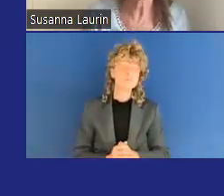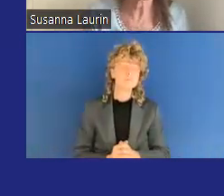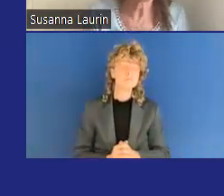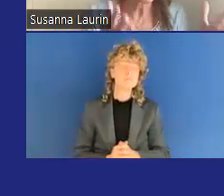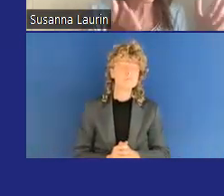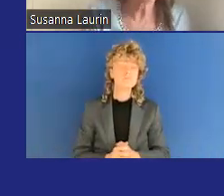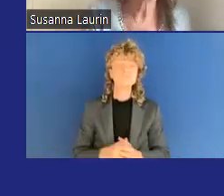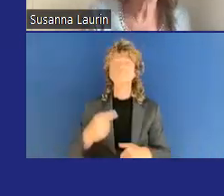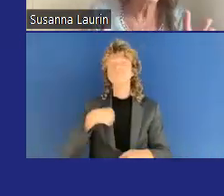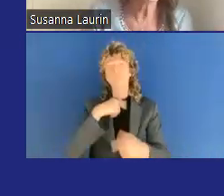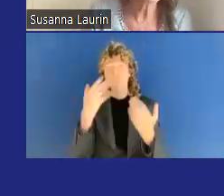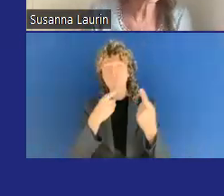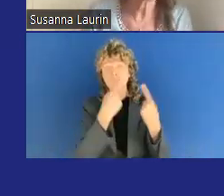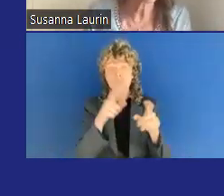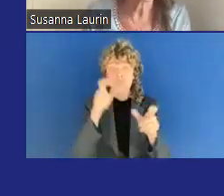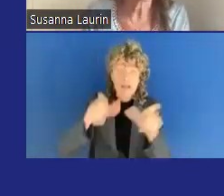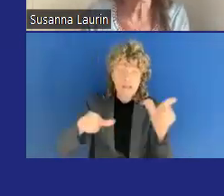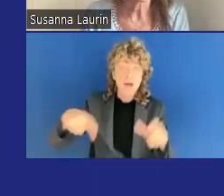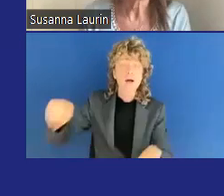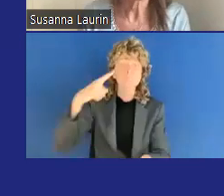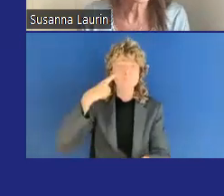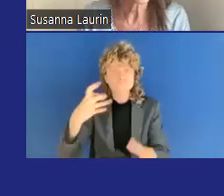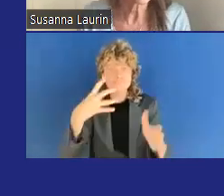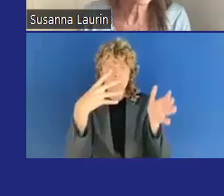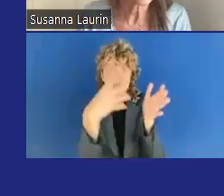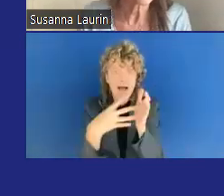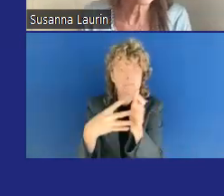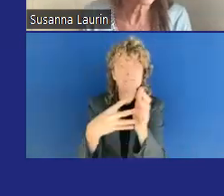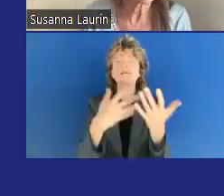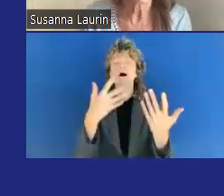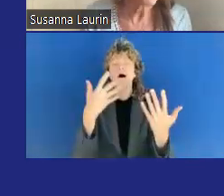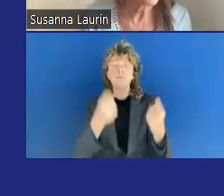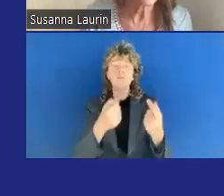there, or pieces of tools and solutions, there is no one